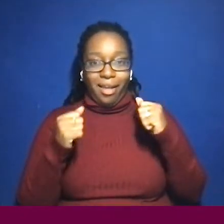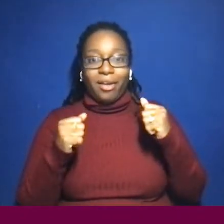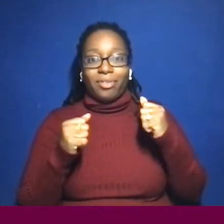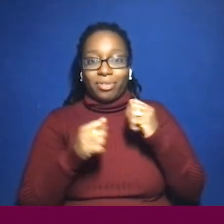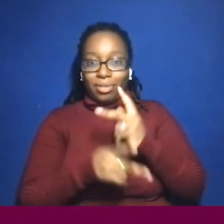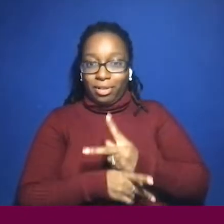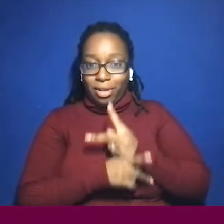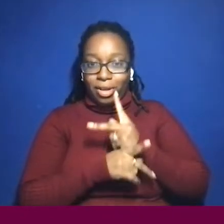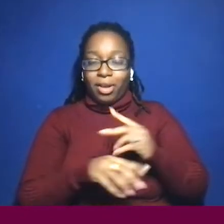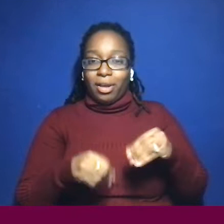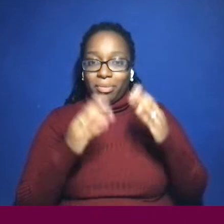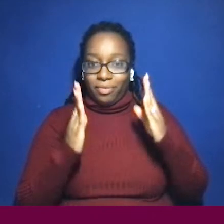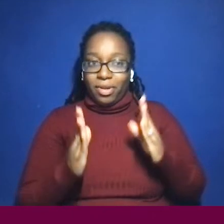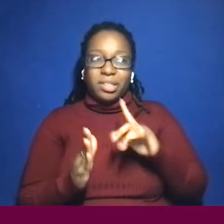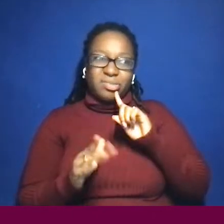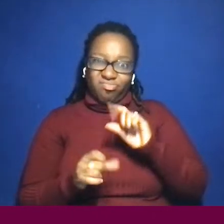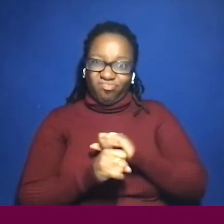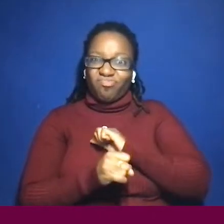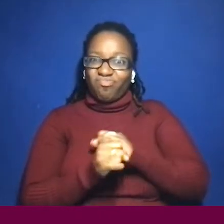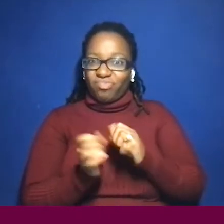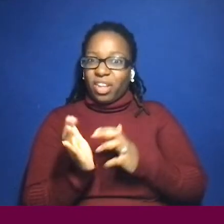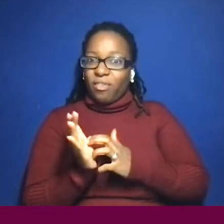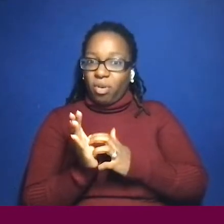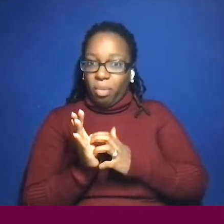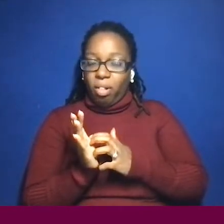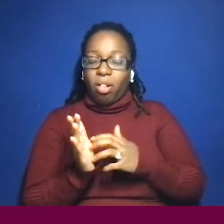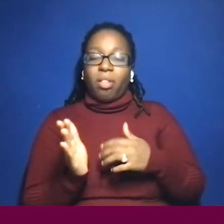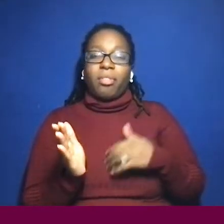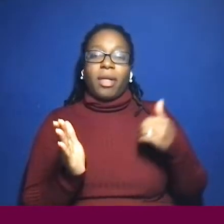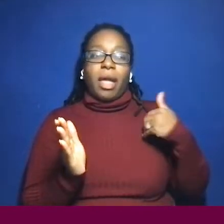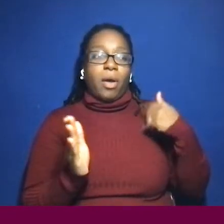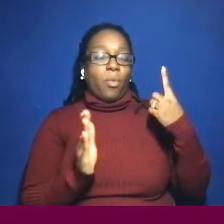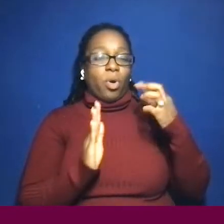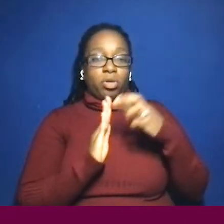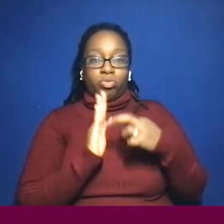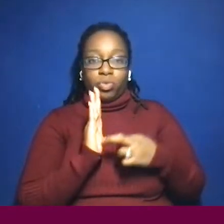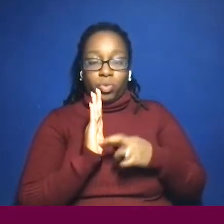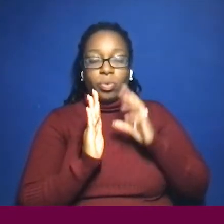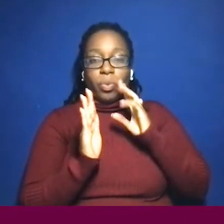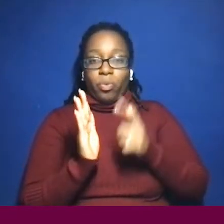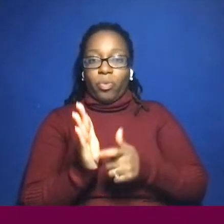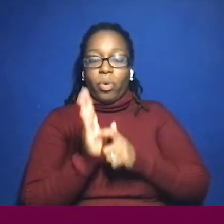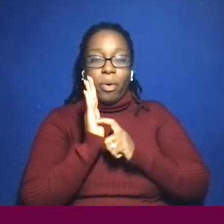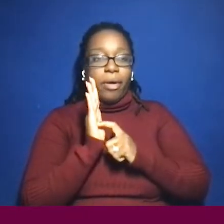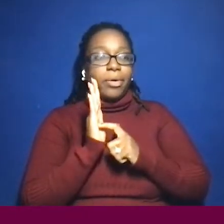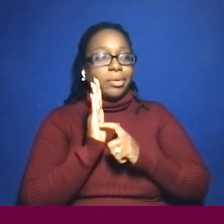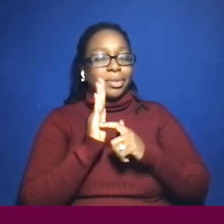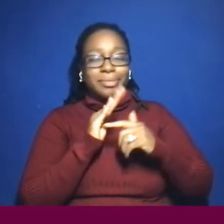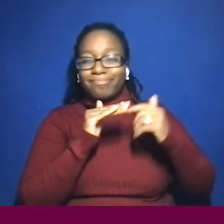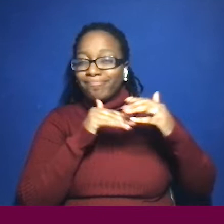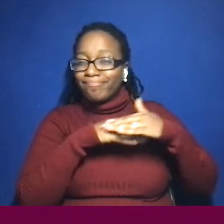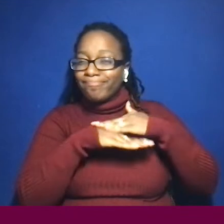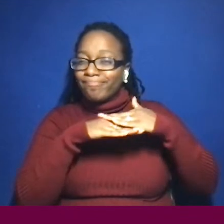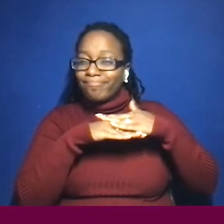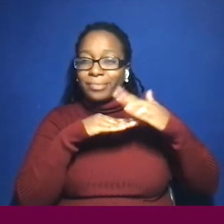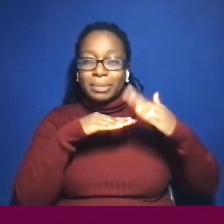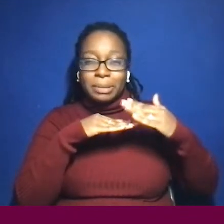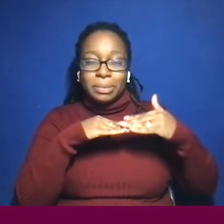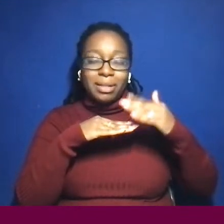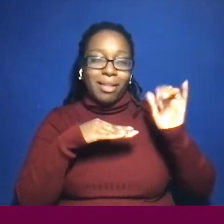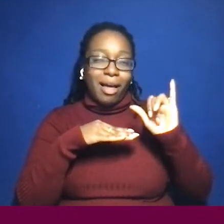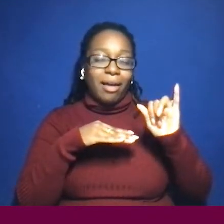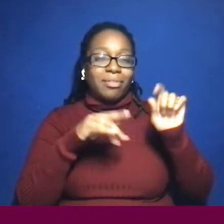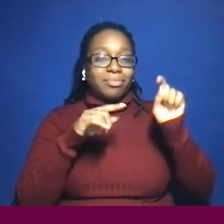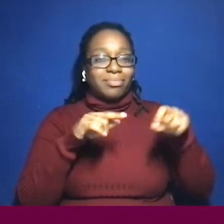There was then a rule that required just some very minimal, like having plans and doing